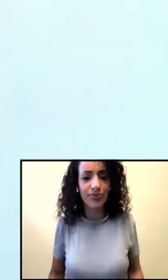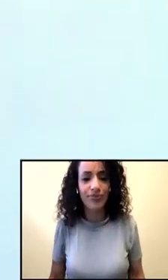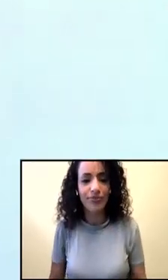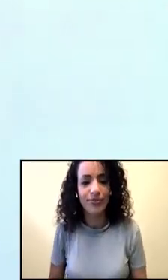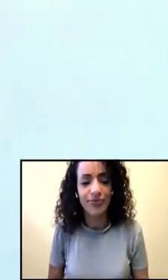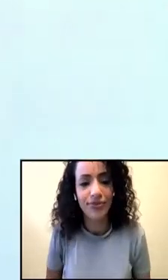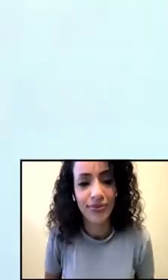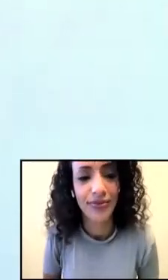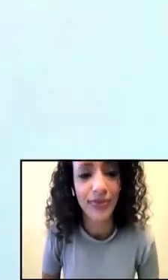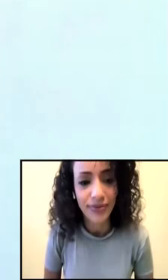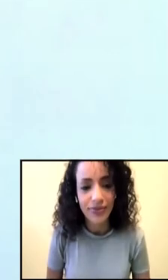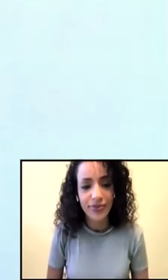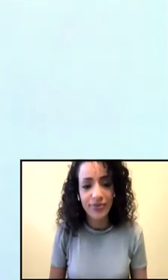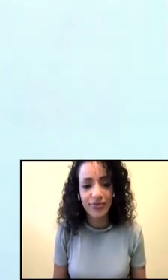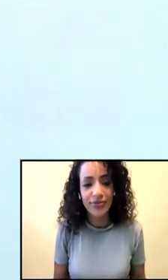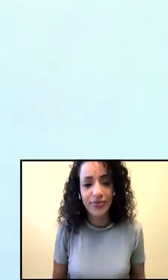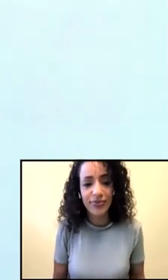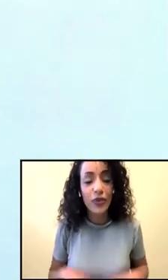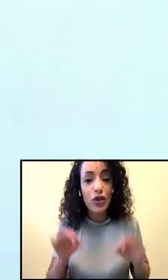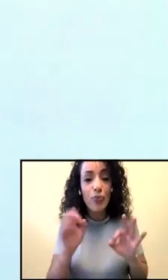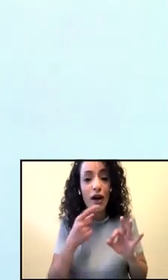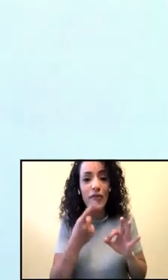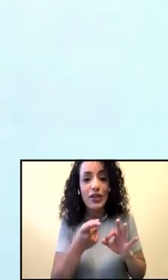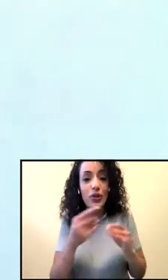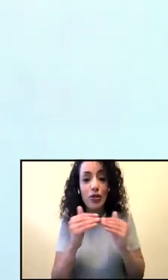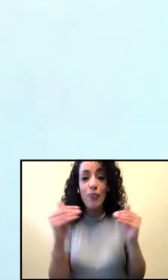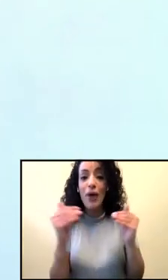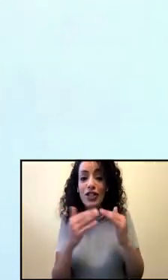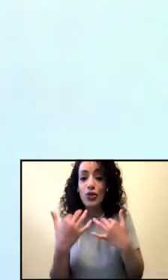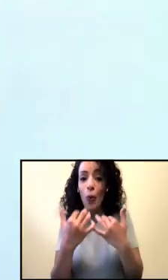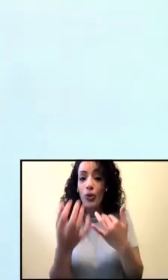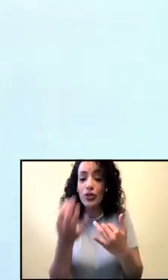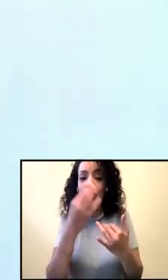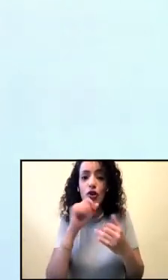chimes with a question sent in from the audience. Which is, what would your advice be to someone who